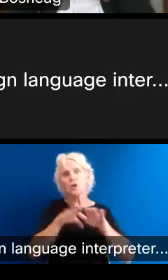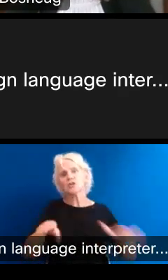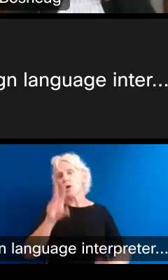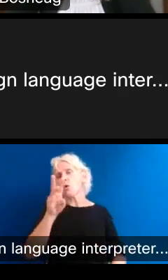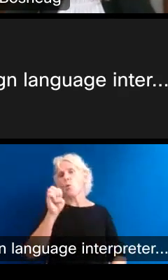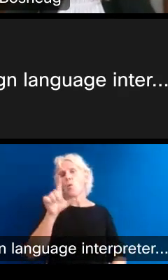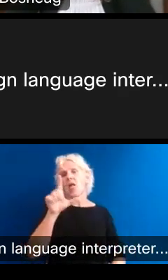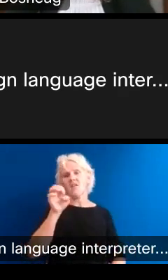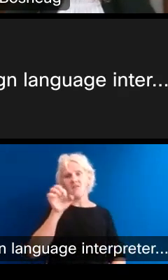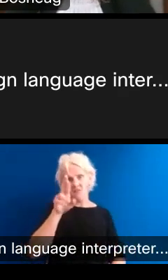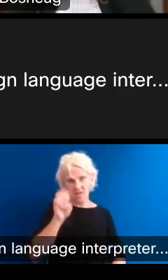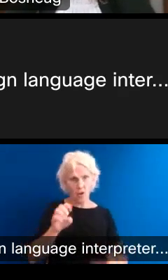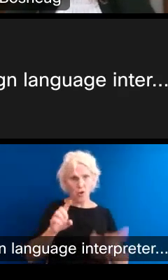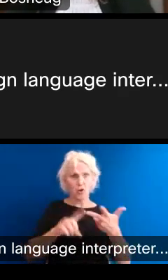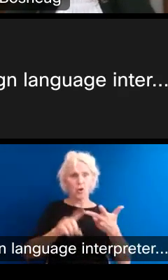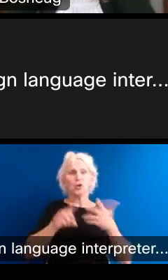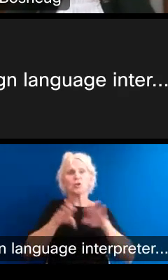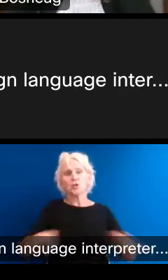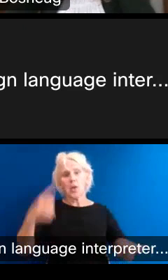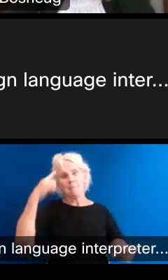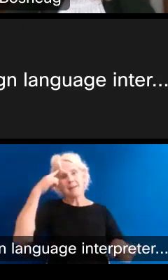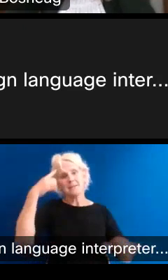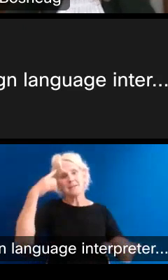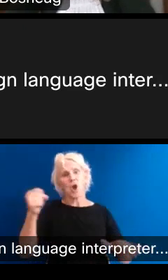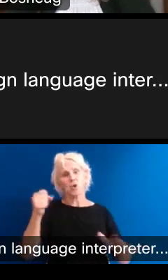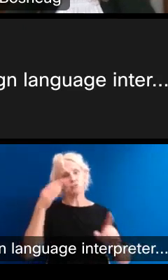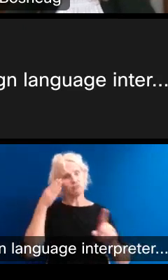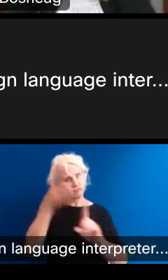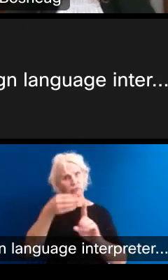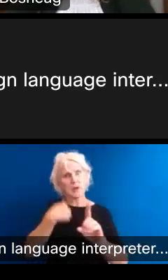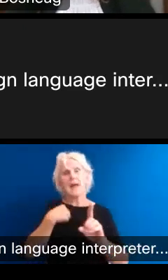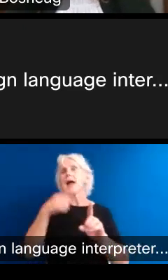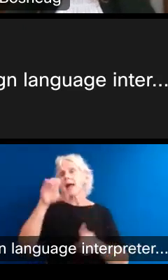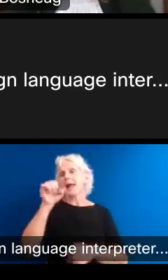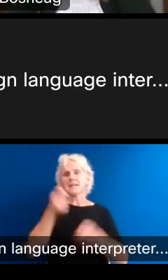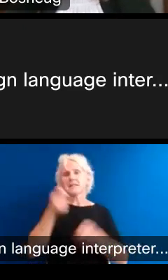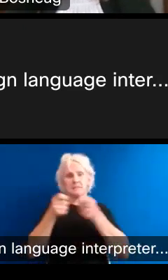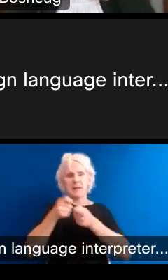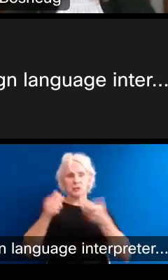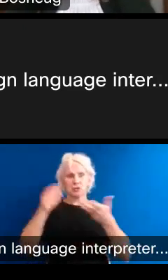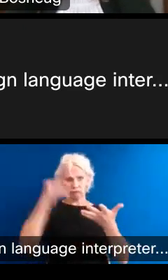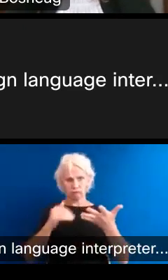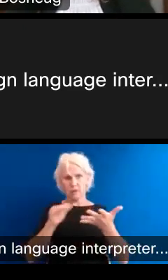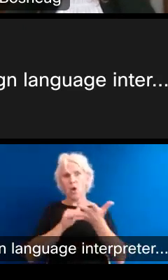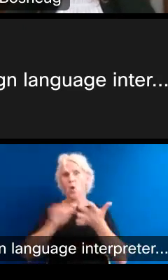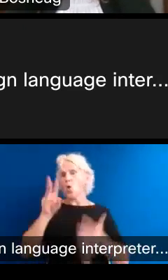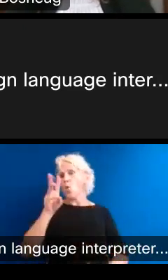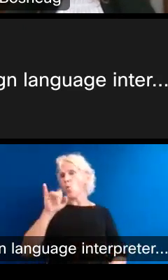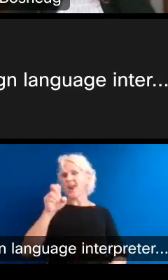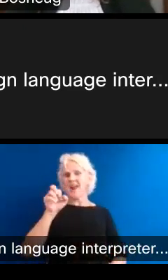targeted case management, waiver and waiver crisis respite services, then lastly we're going to talk